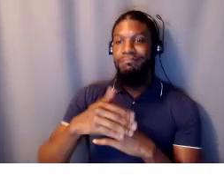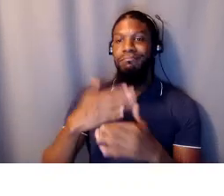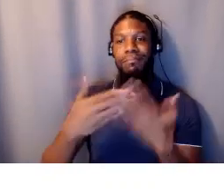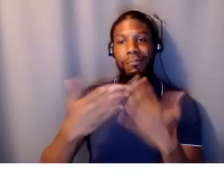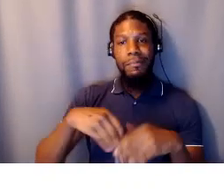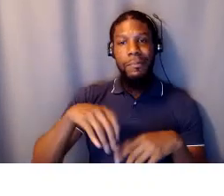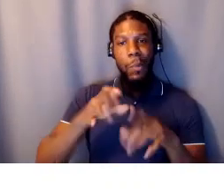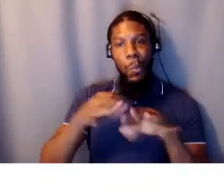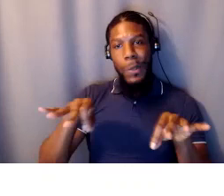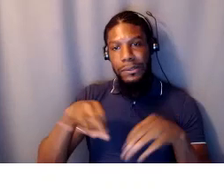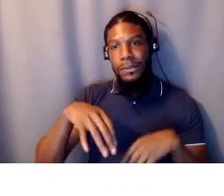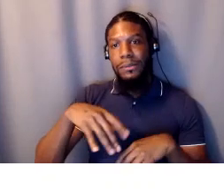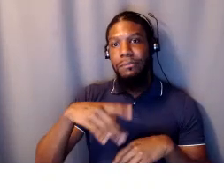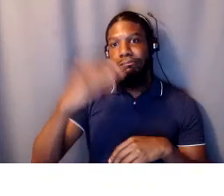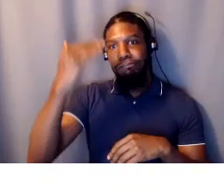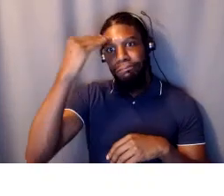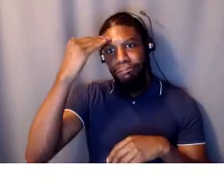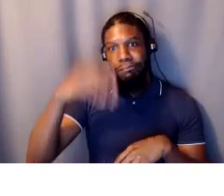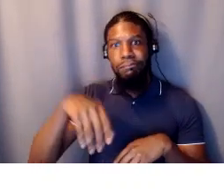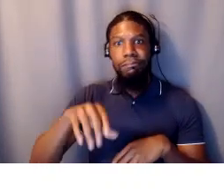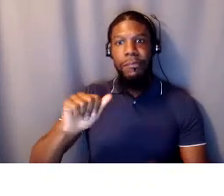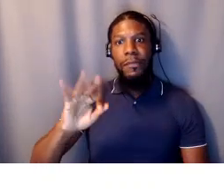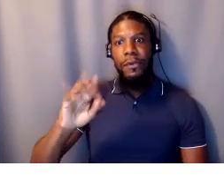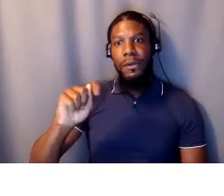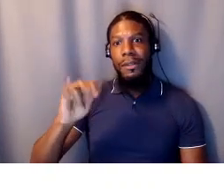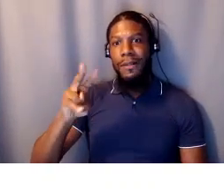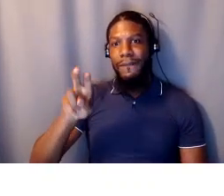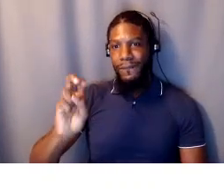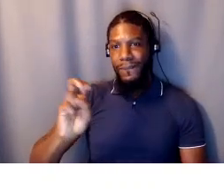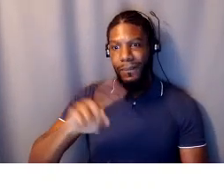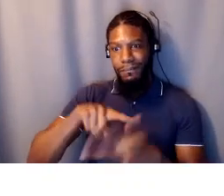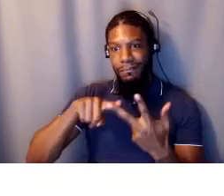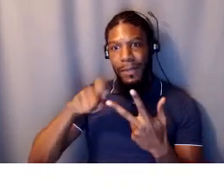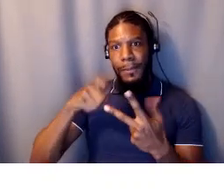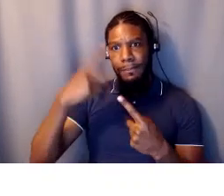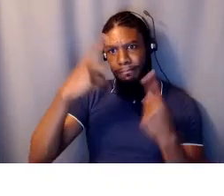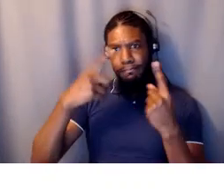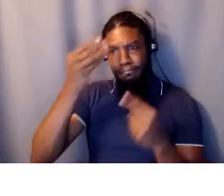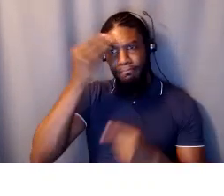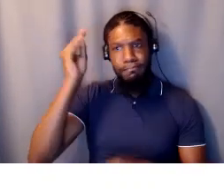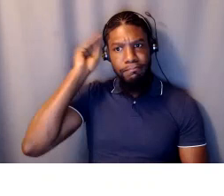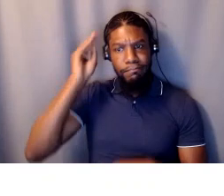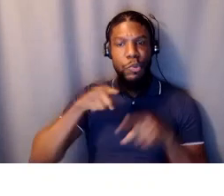Those can be important thresholds to be mindful of as we're planning our online programming.